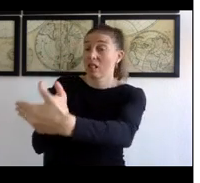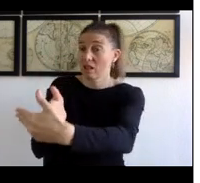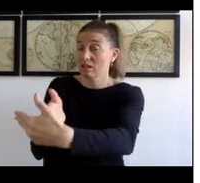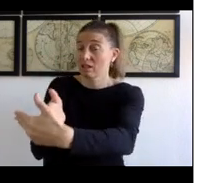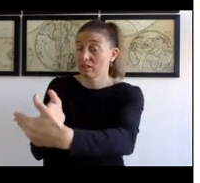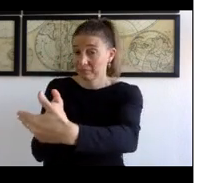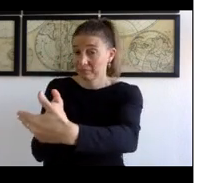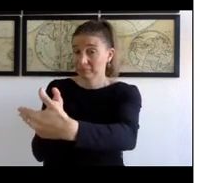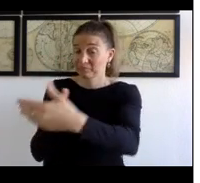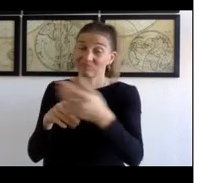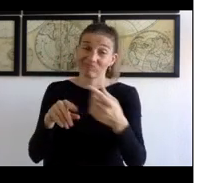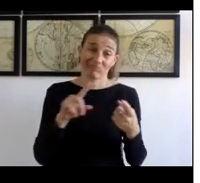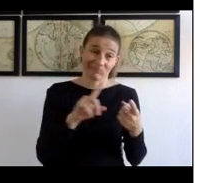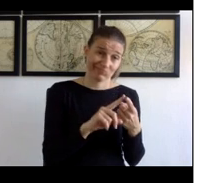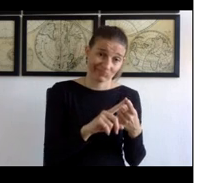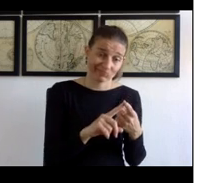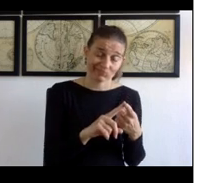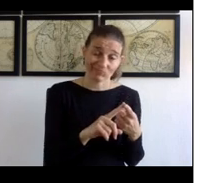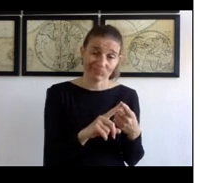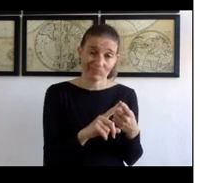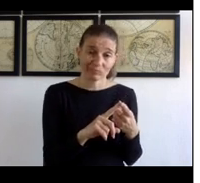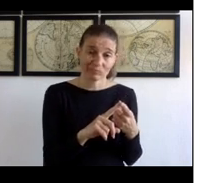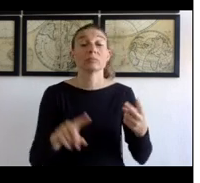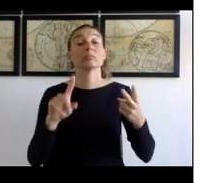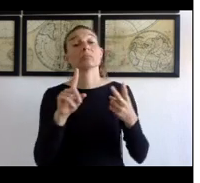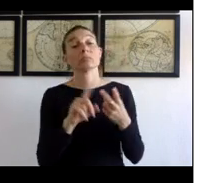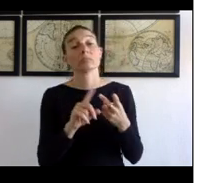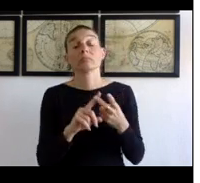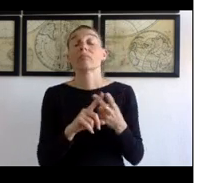On the second question, the number of countries that have included